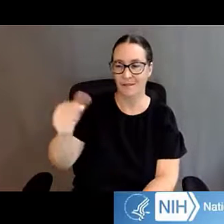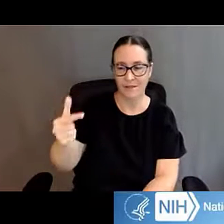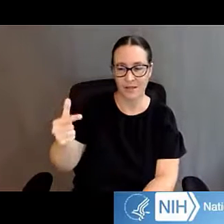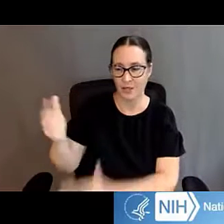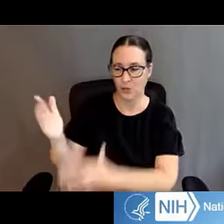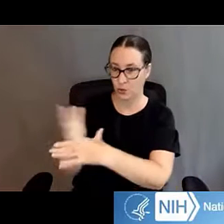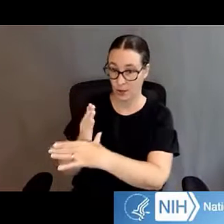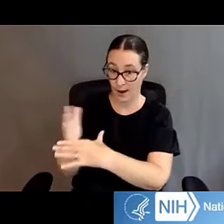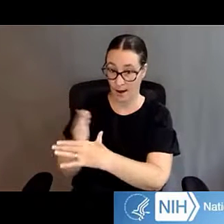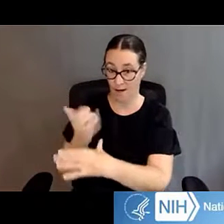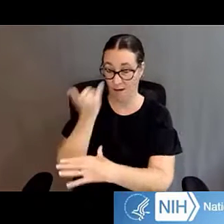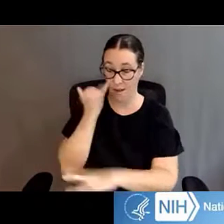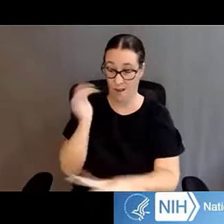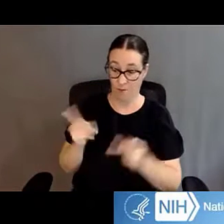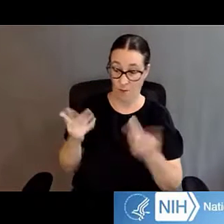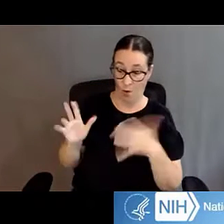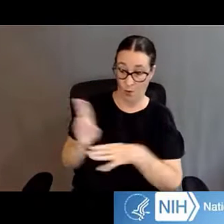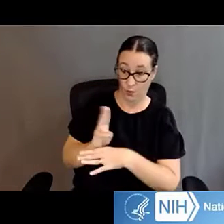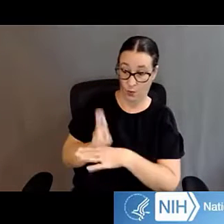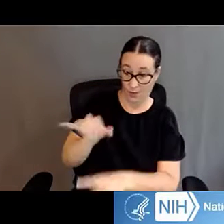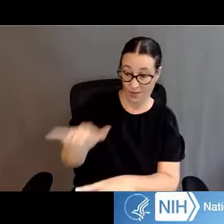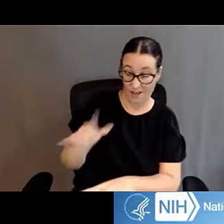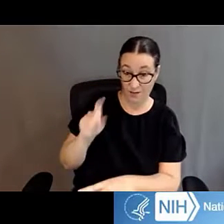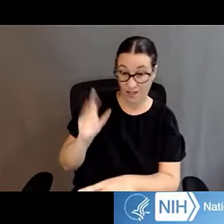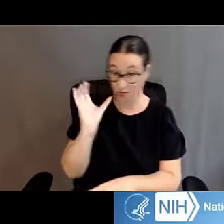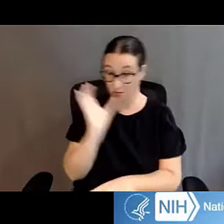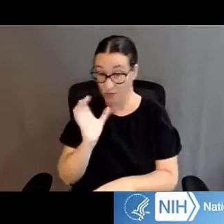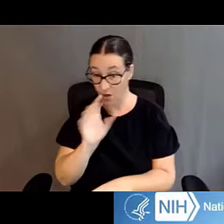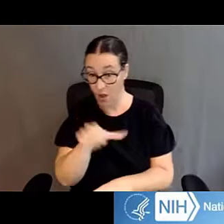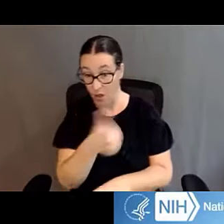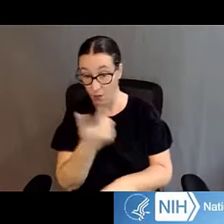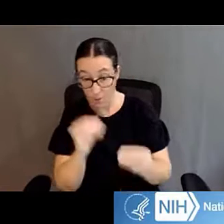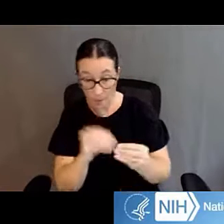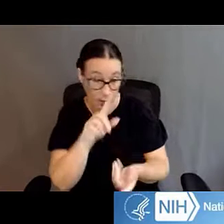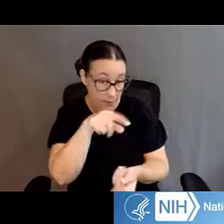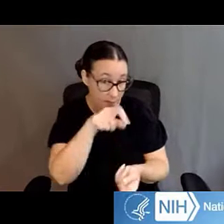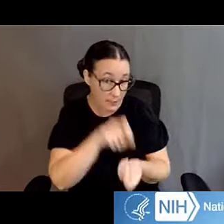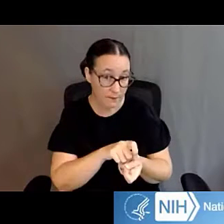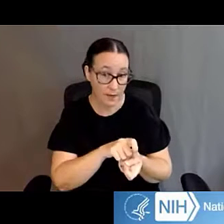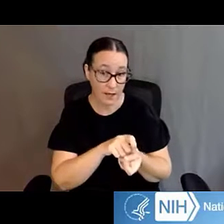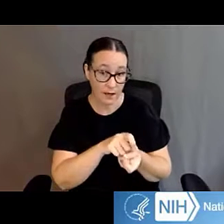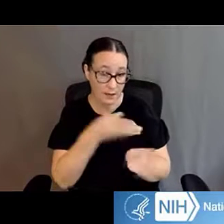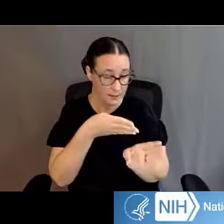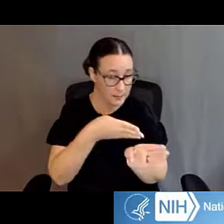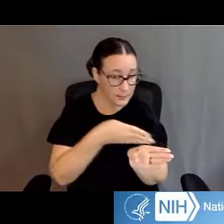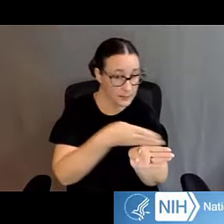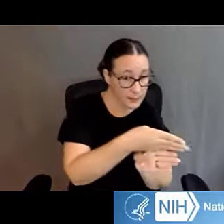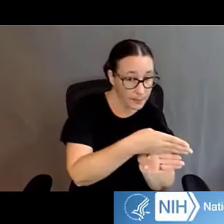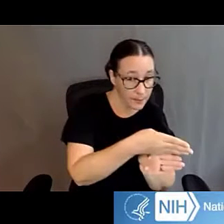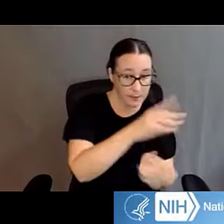should folks be looking for other kind of more specific, discipline-specific repositories,